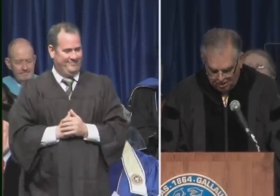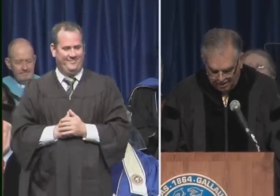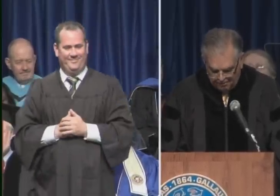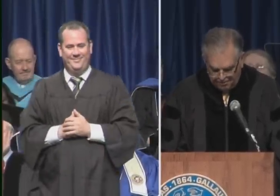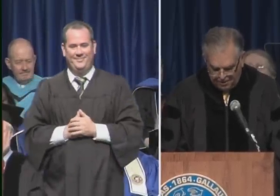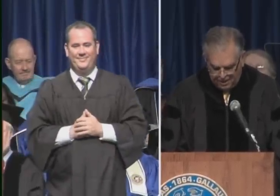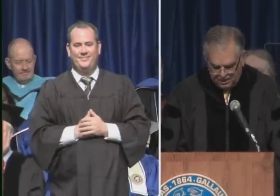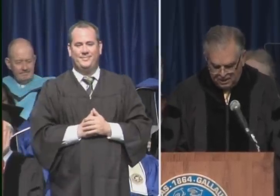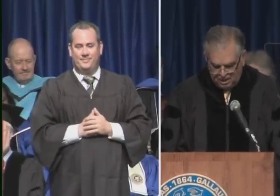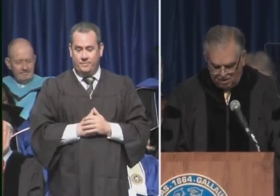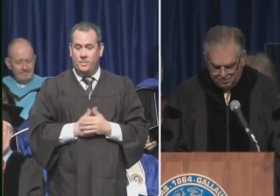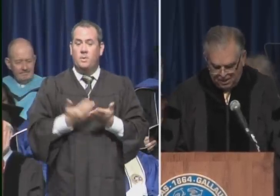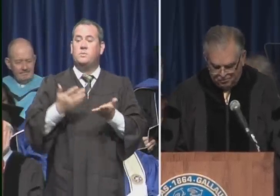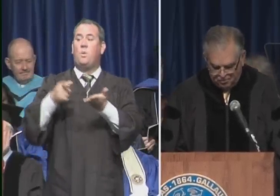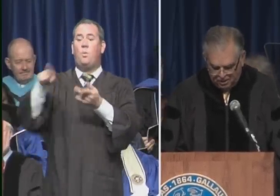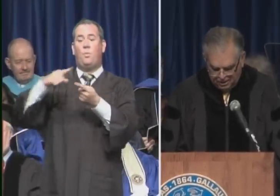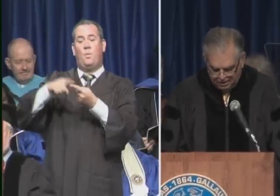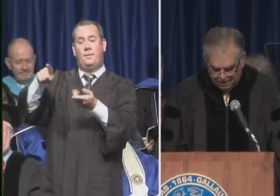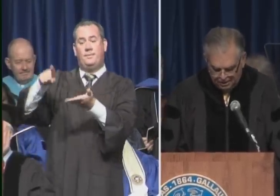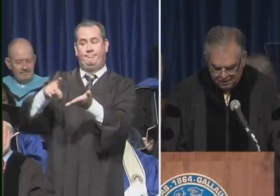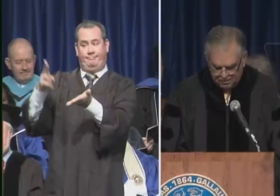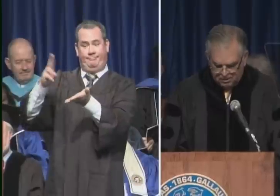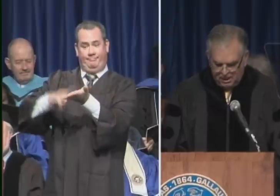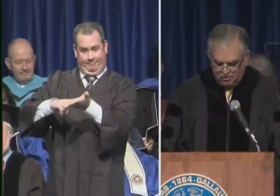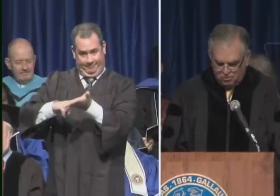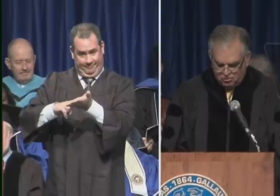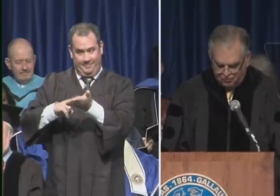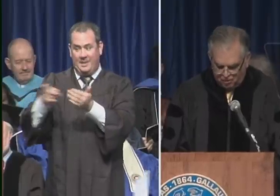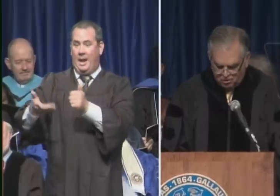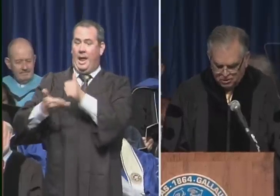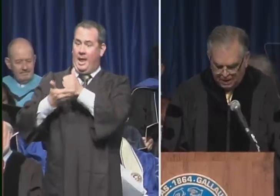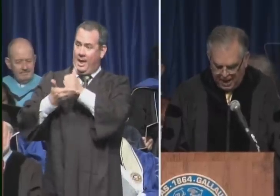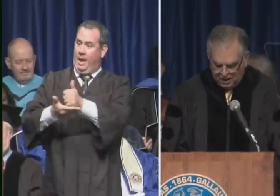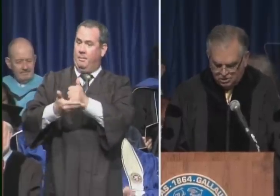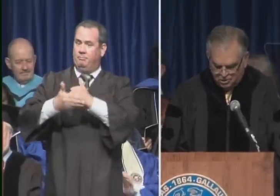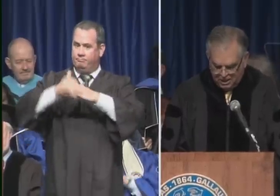With the stroke of a pen, he helped usher in the nation's first college